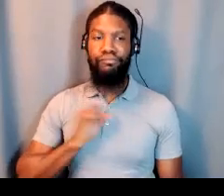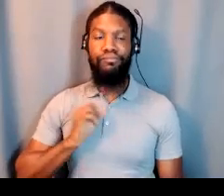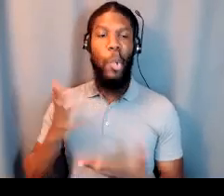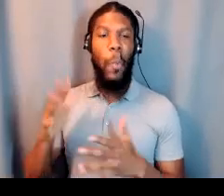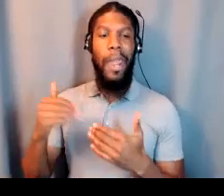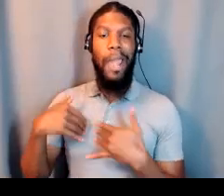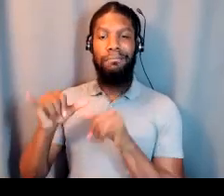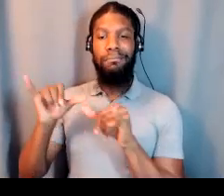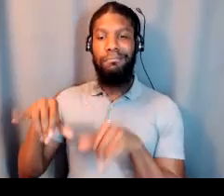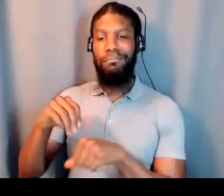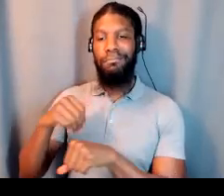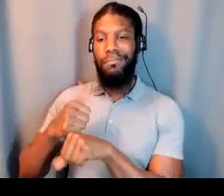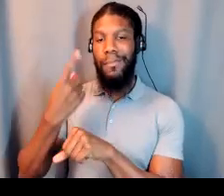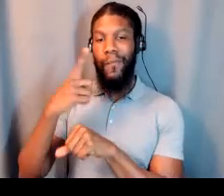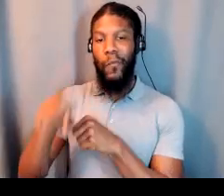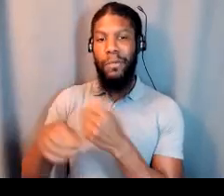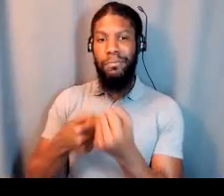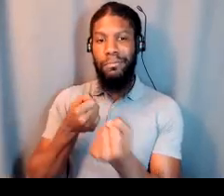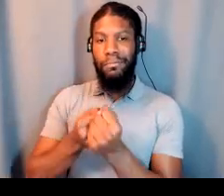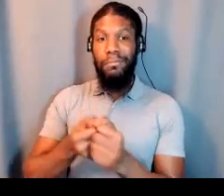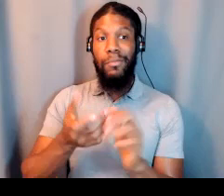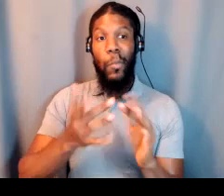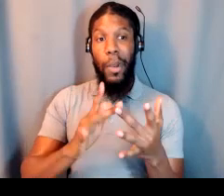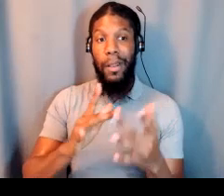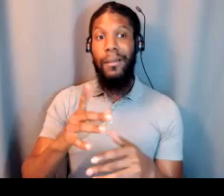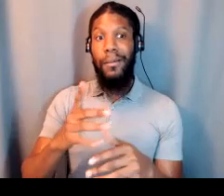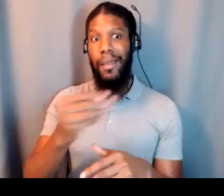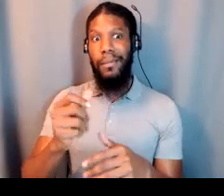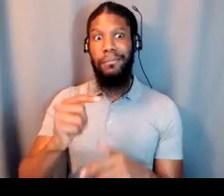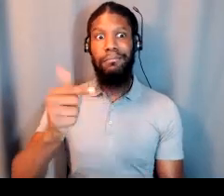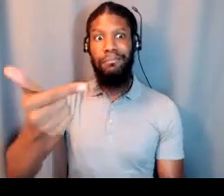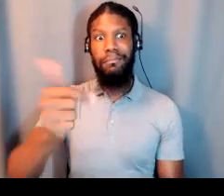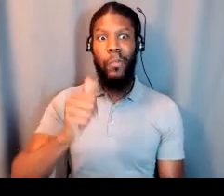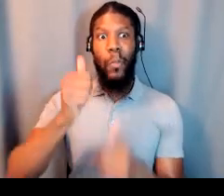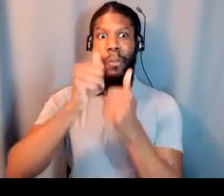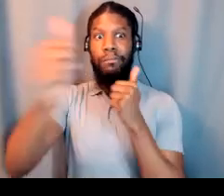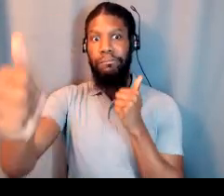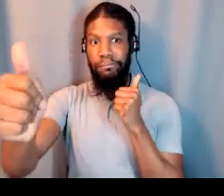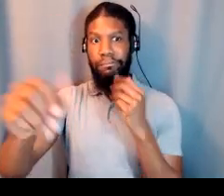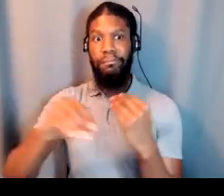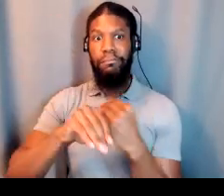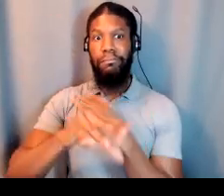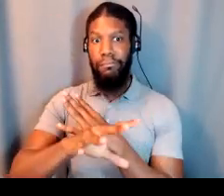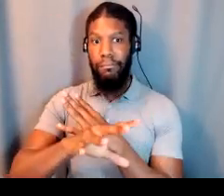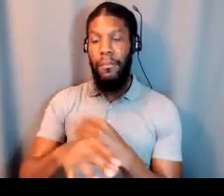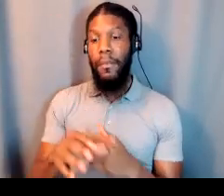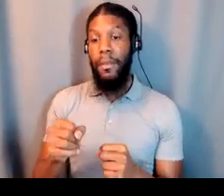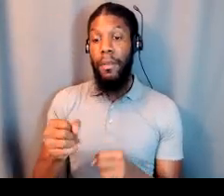for serving online students and serving students remotely. So we were able to very easily pivot to offering everything online